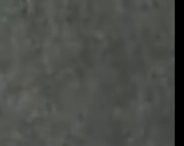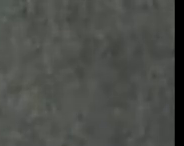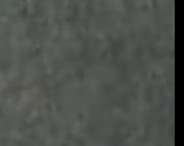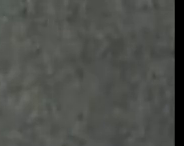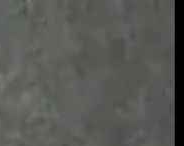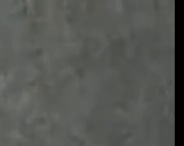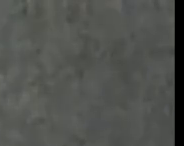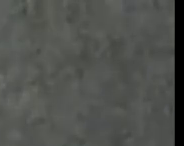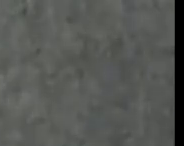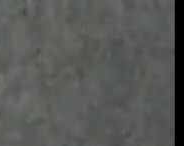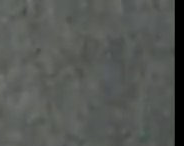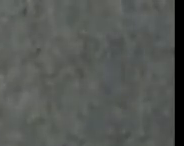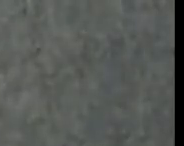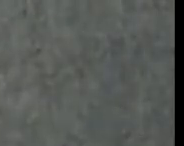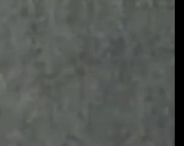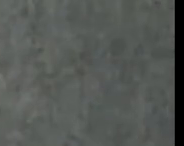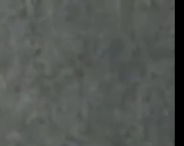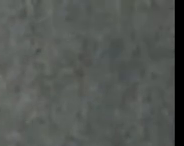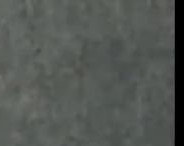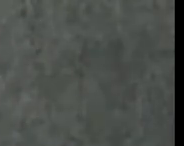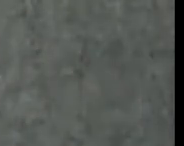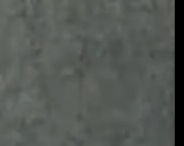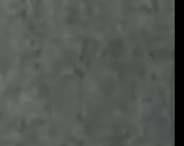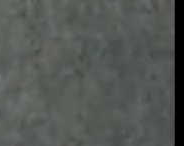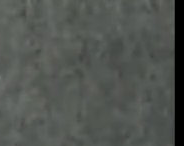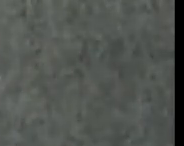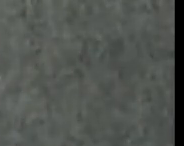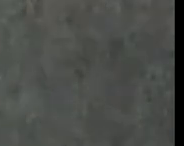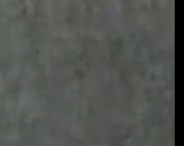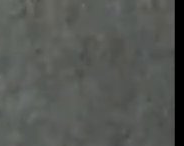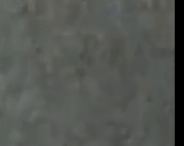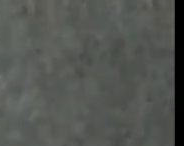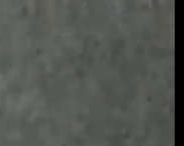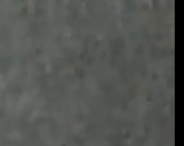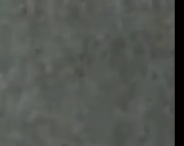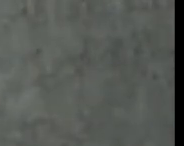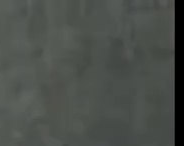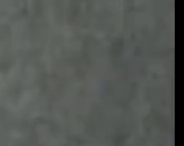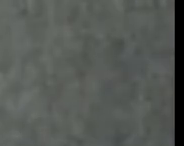Yes, Mark, we're we're in a bit of a sticky situation in that with only